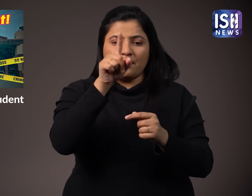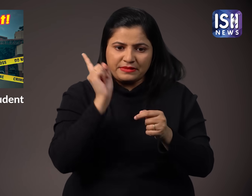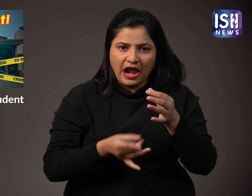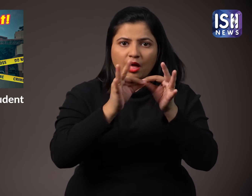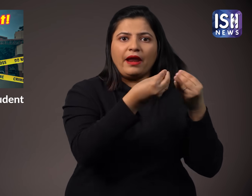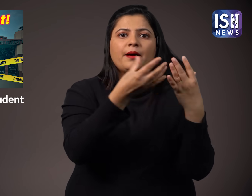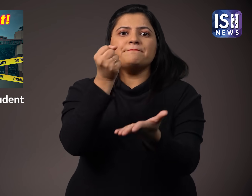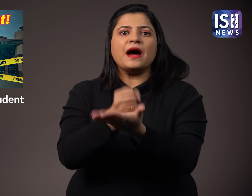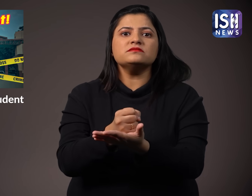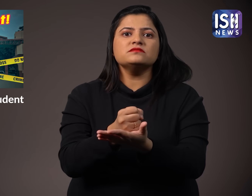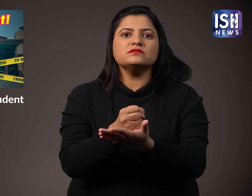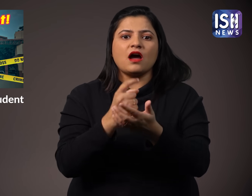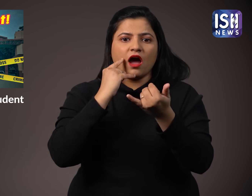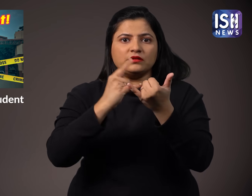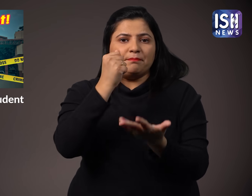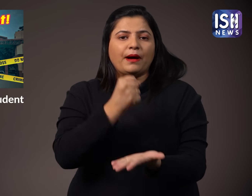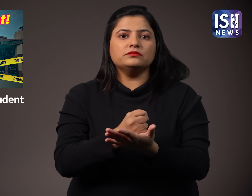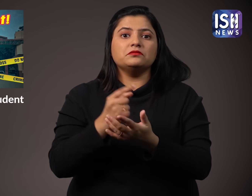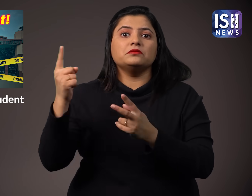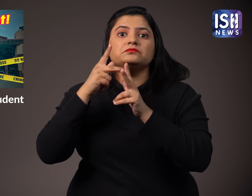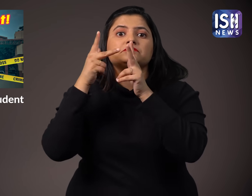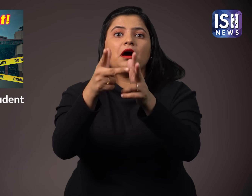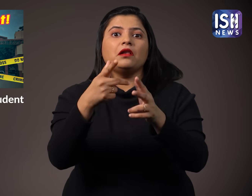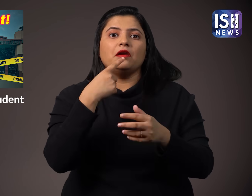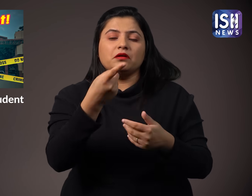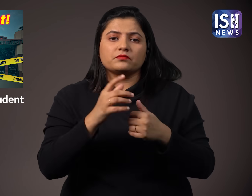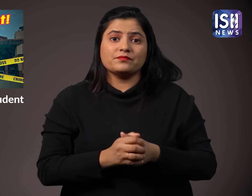They said that an Indian Sign Language interpreter should have been provided.